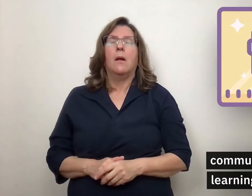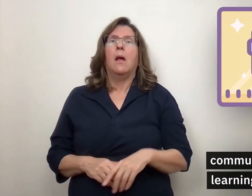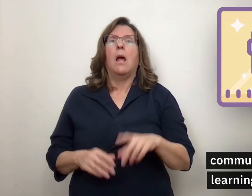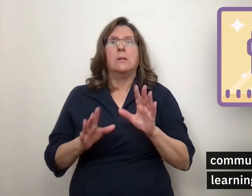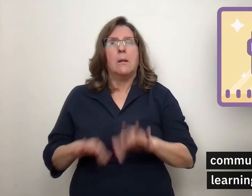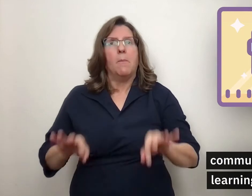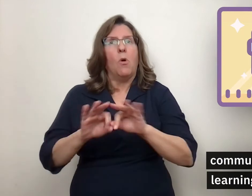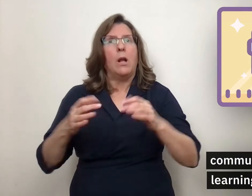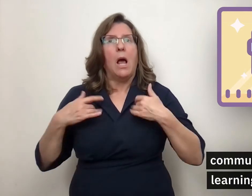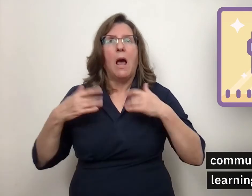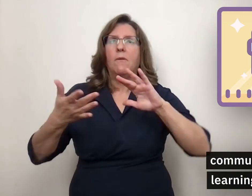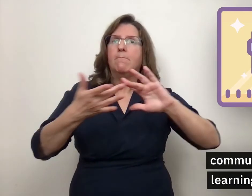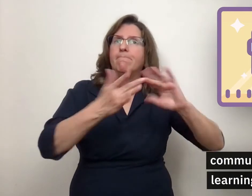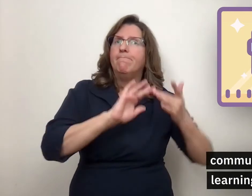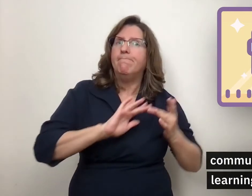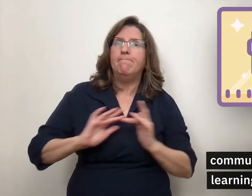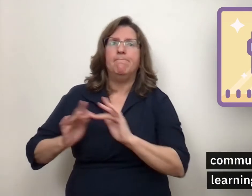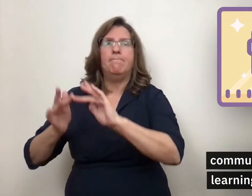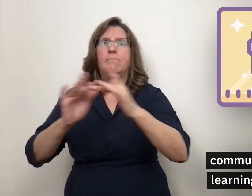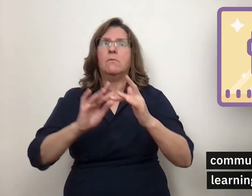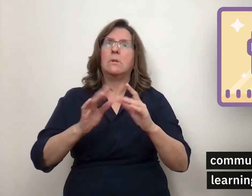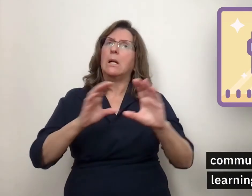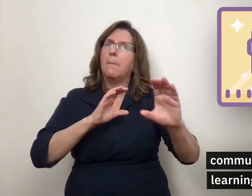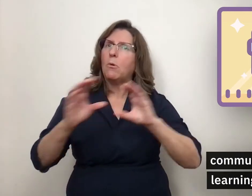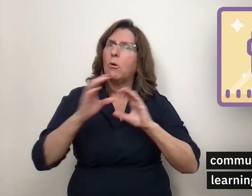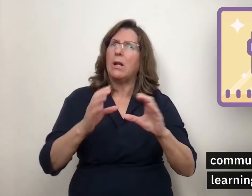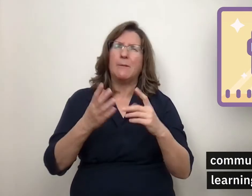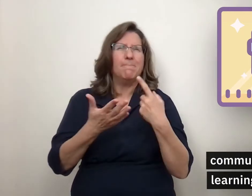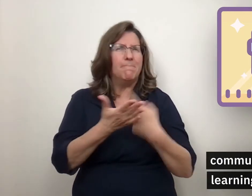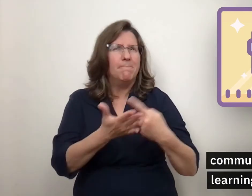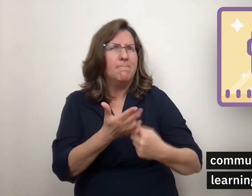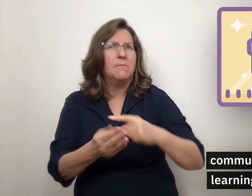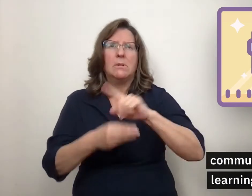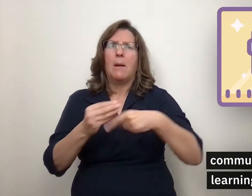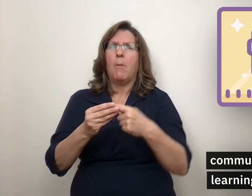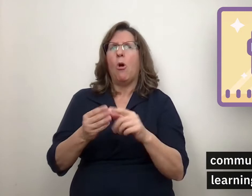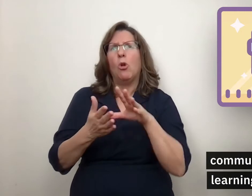The next principle is about initiating and maintaining connection to a community, a network so that